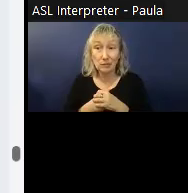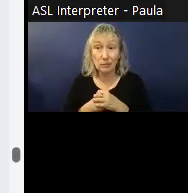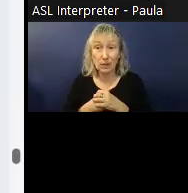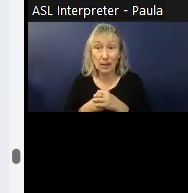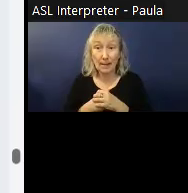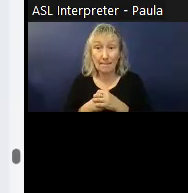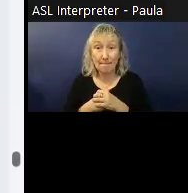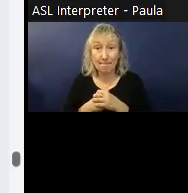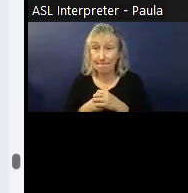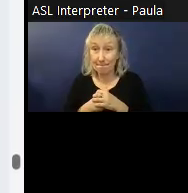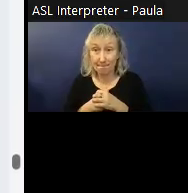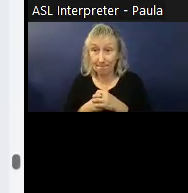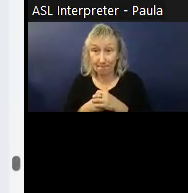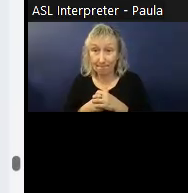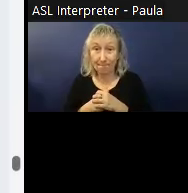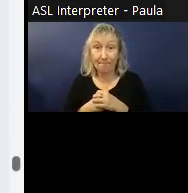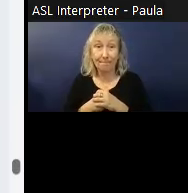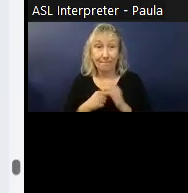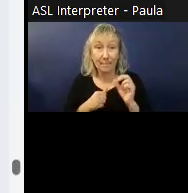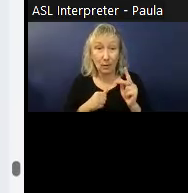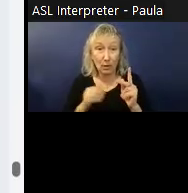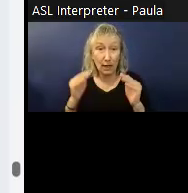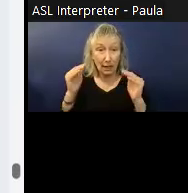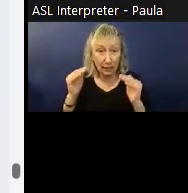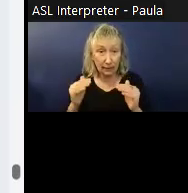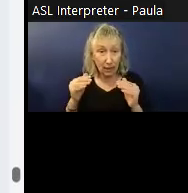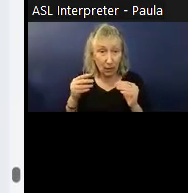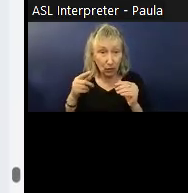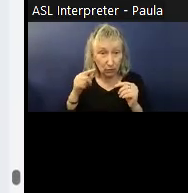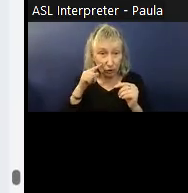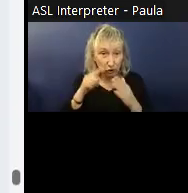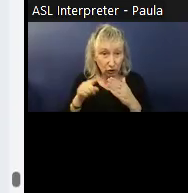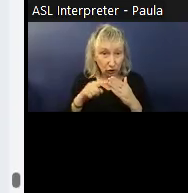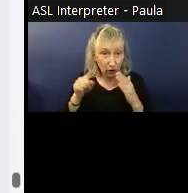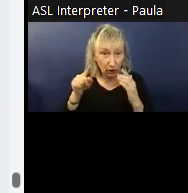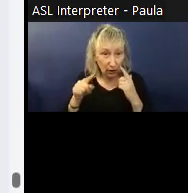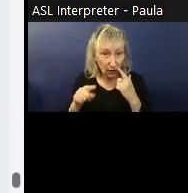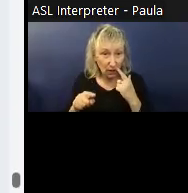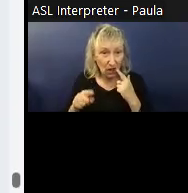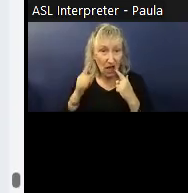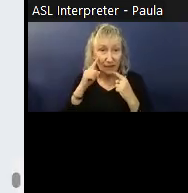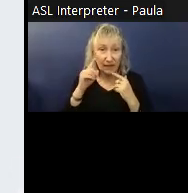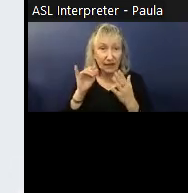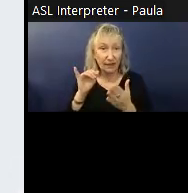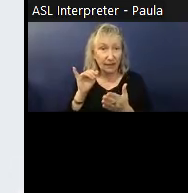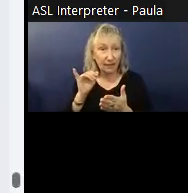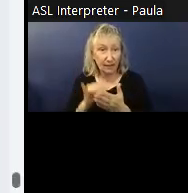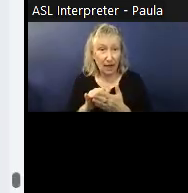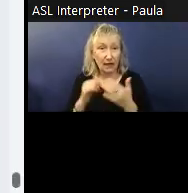OK, so that takes us to the facility section.